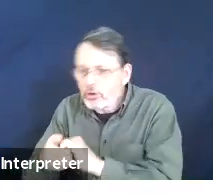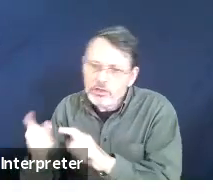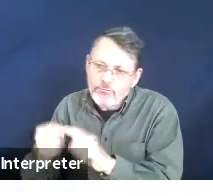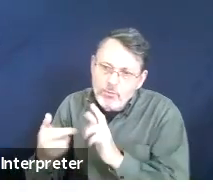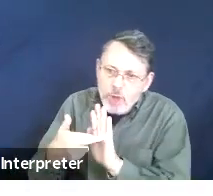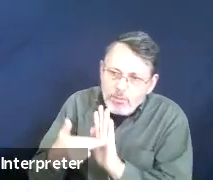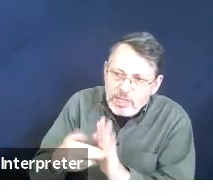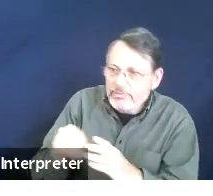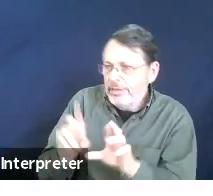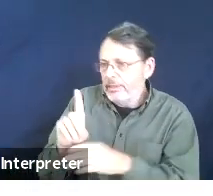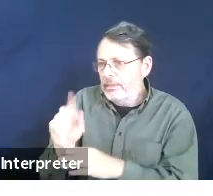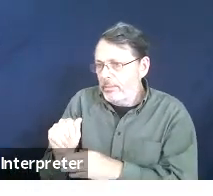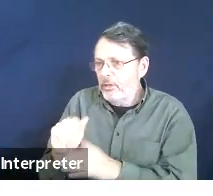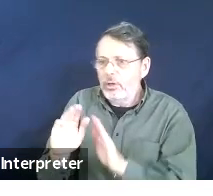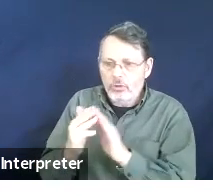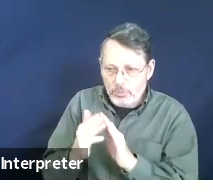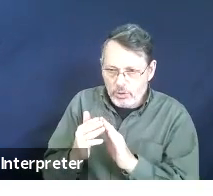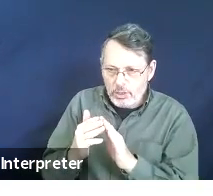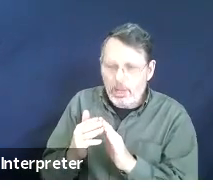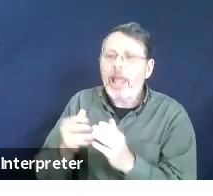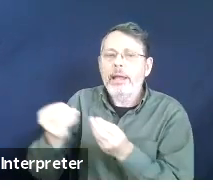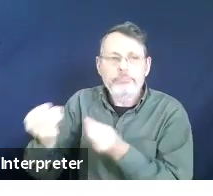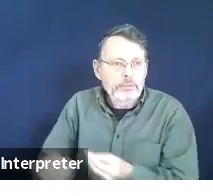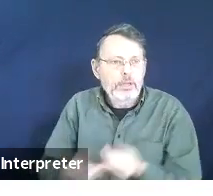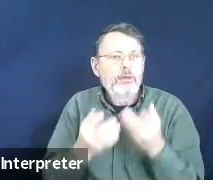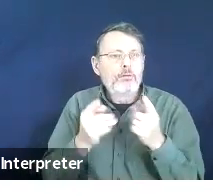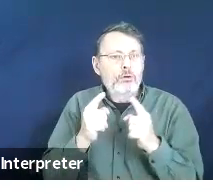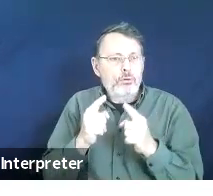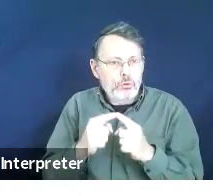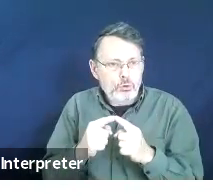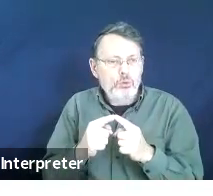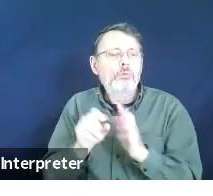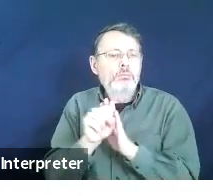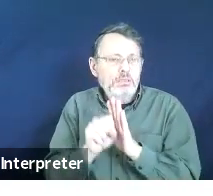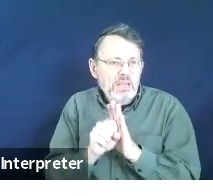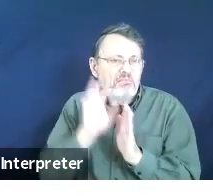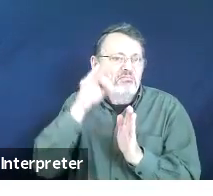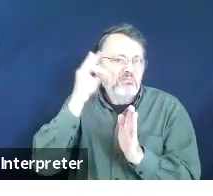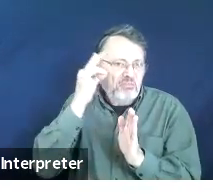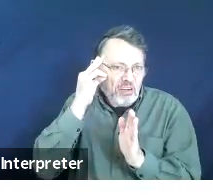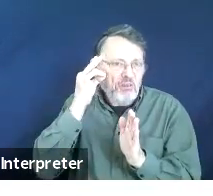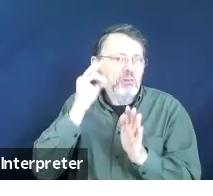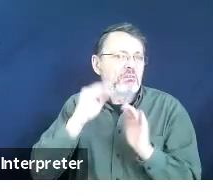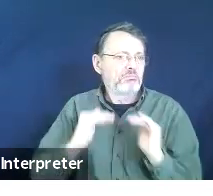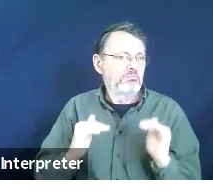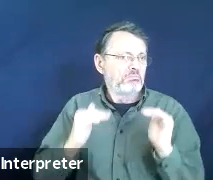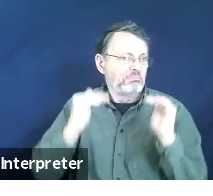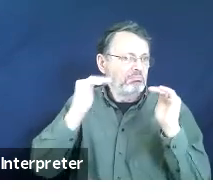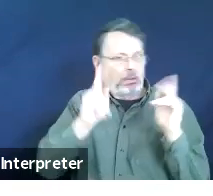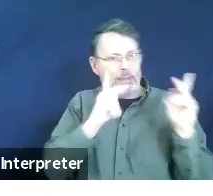community to SAMHSA and state and federal, individuals who are coordinating the crisis